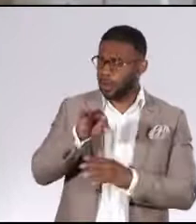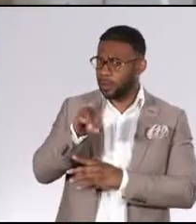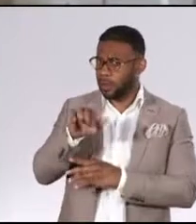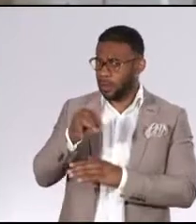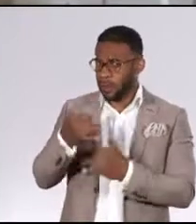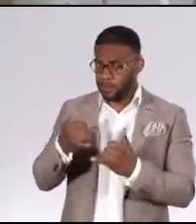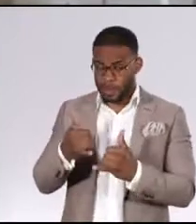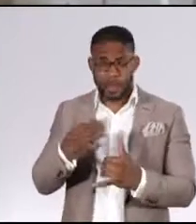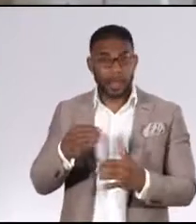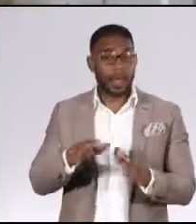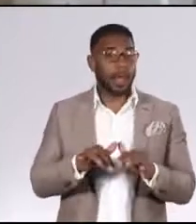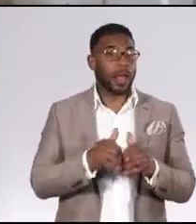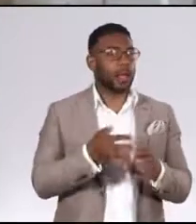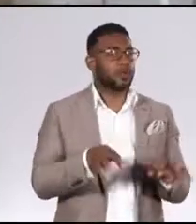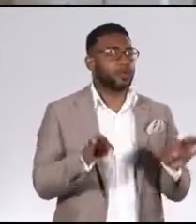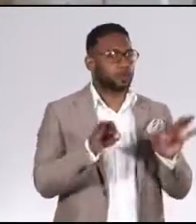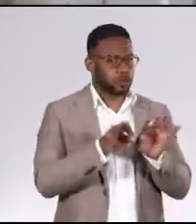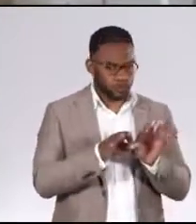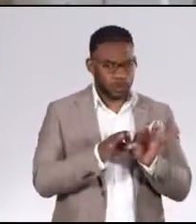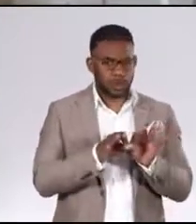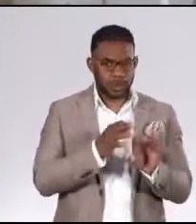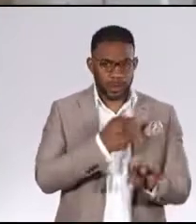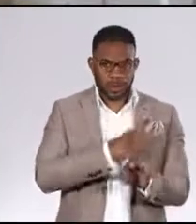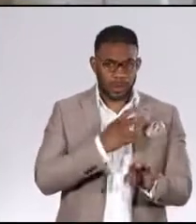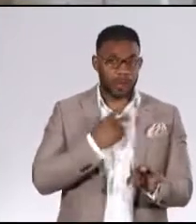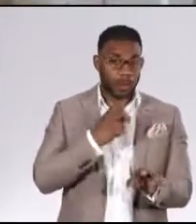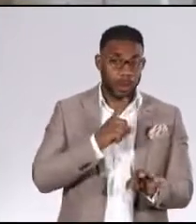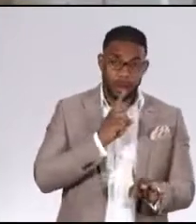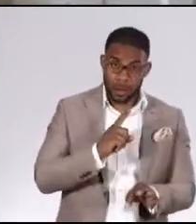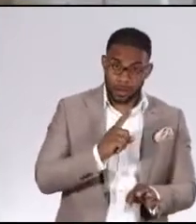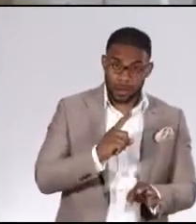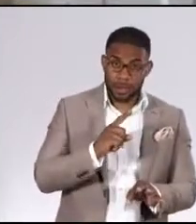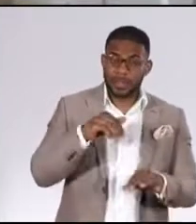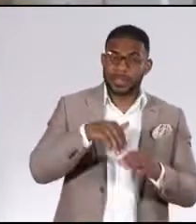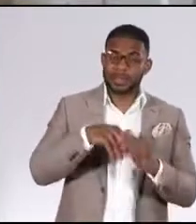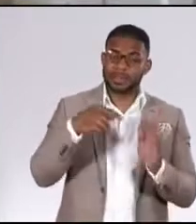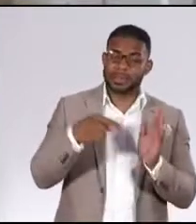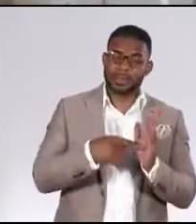and how critical uh patient voices are in this uh process.